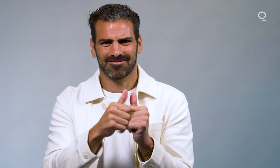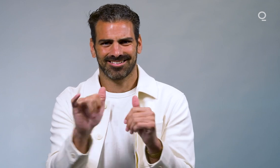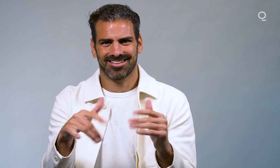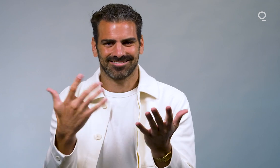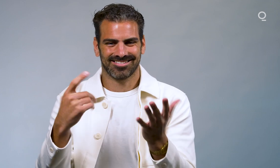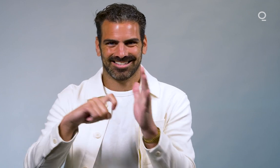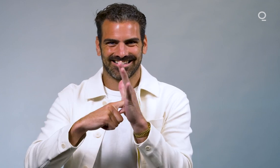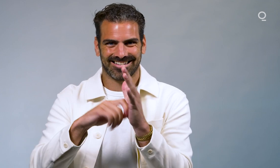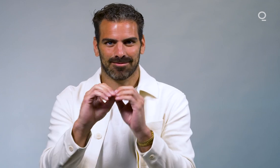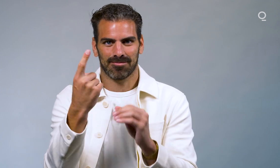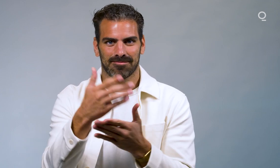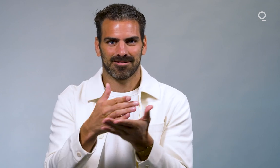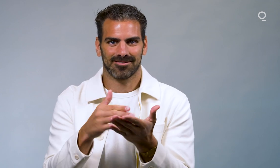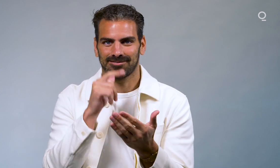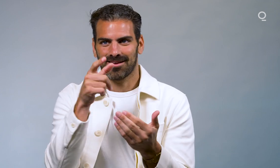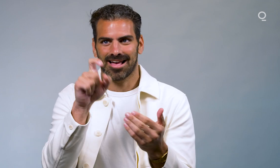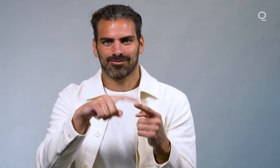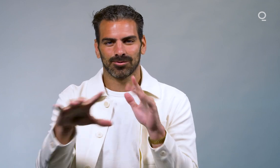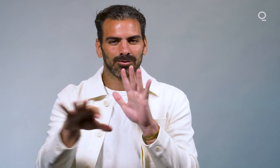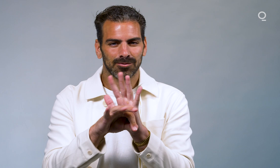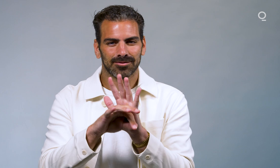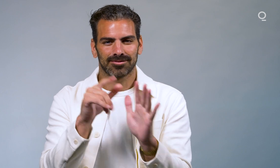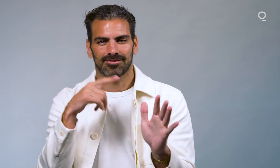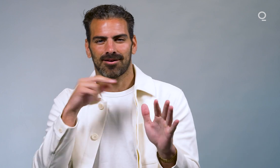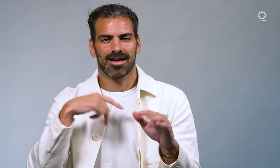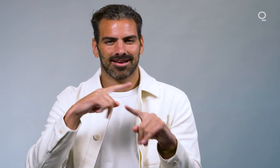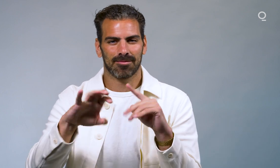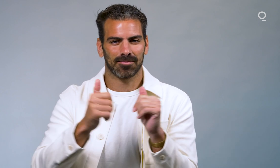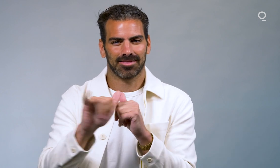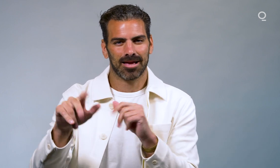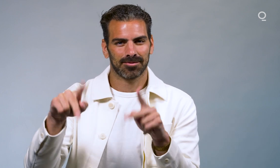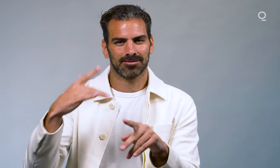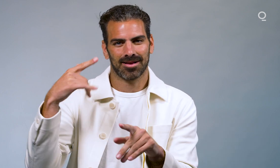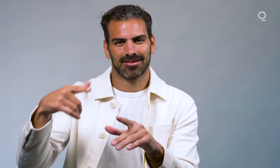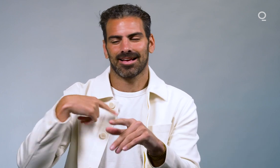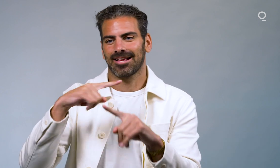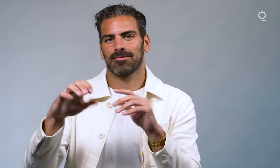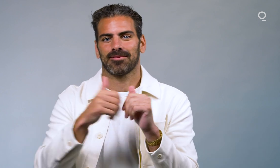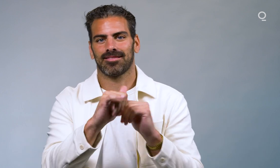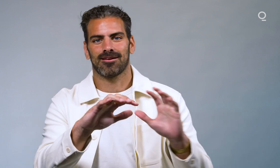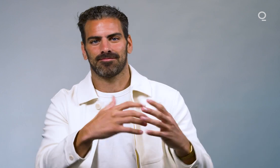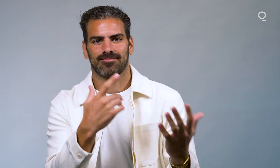but, you know, I think we should all trust our kids and certainly ourselves to know that when we fall in love,